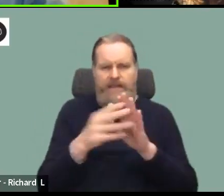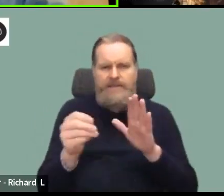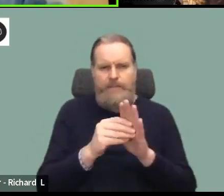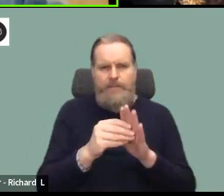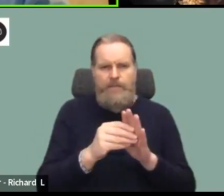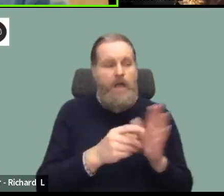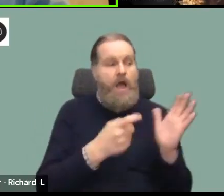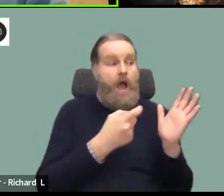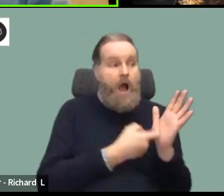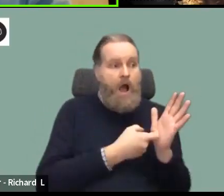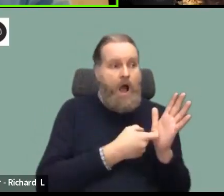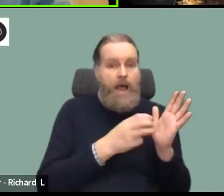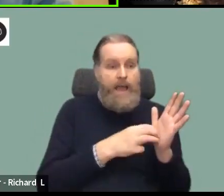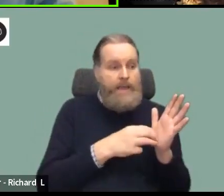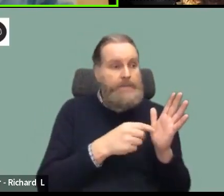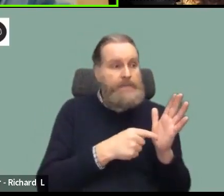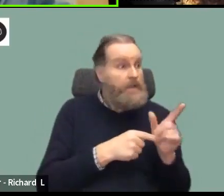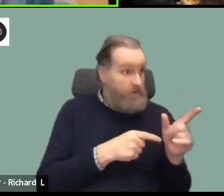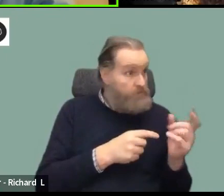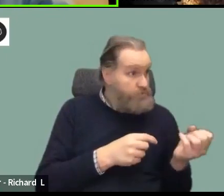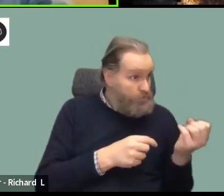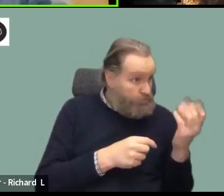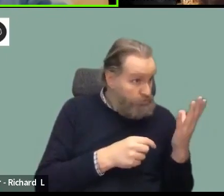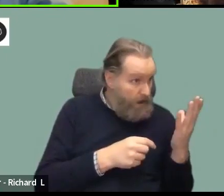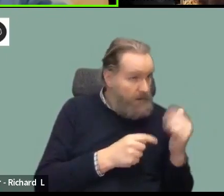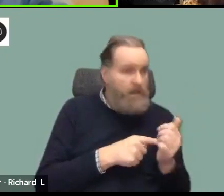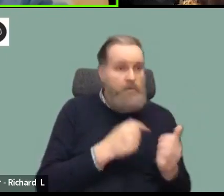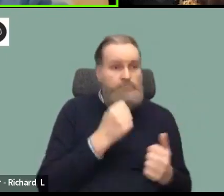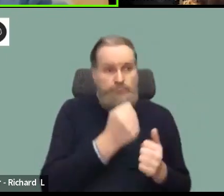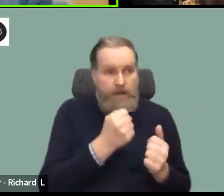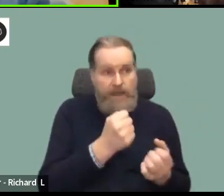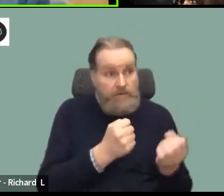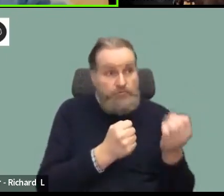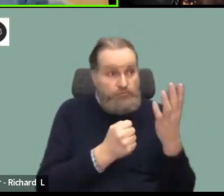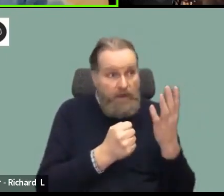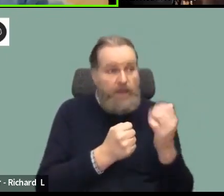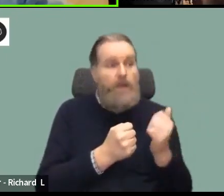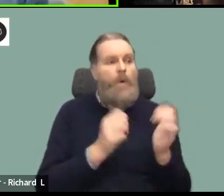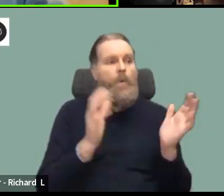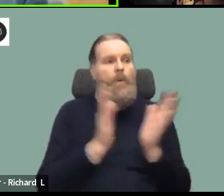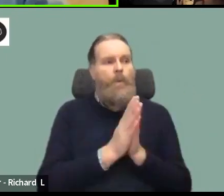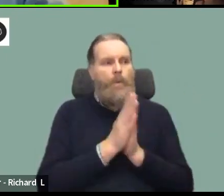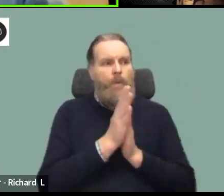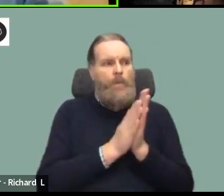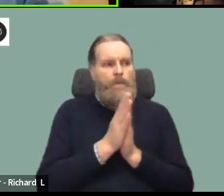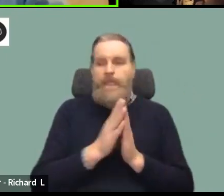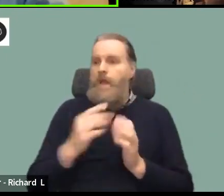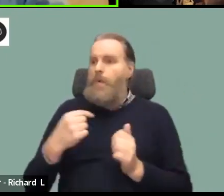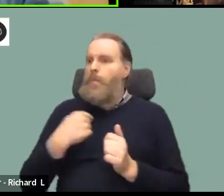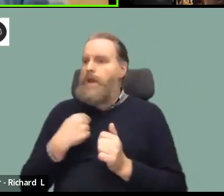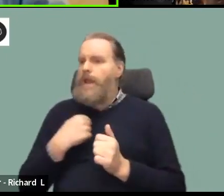o you know what I said earlier you know what I said earlier, if we look at transport. t. If they are empty or on t. If they are empty are on strike on the rail. It obviously means that if we bring some people out in the